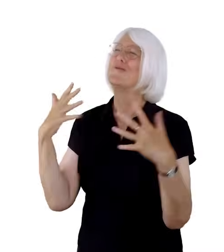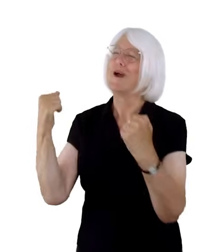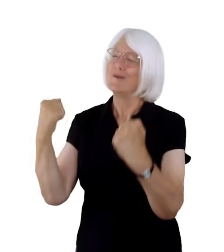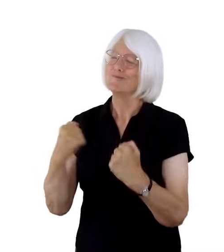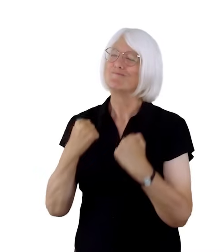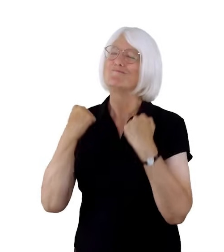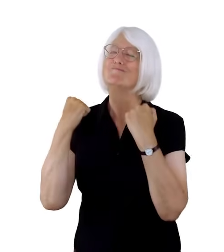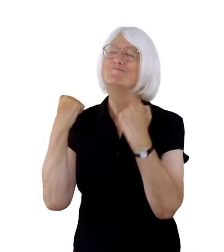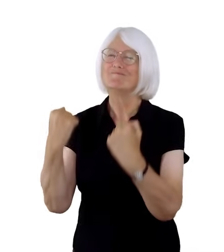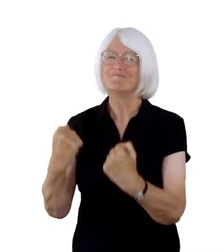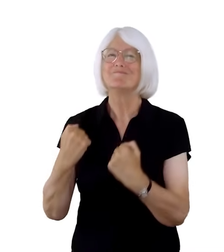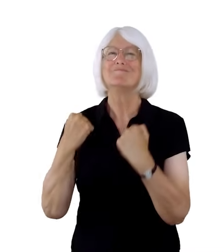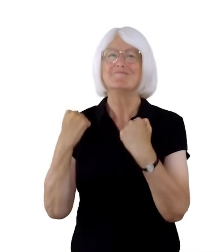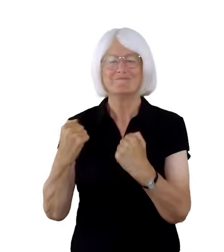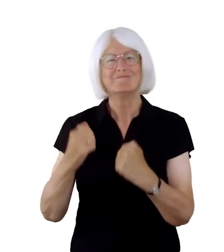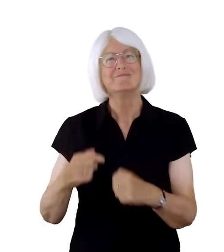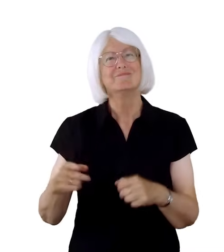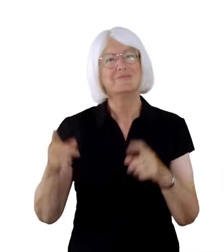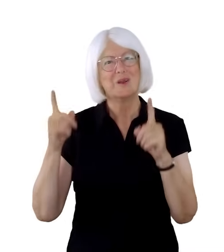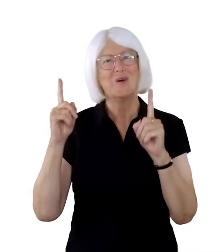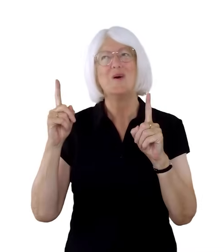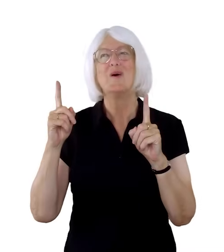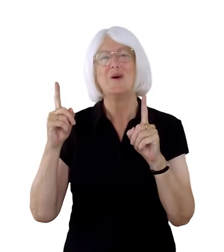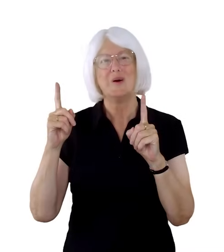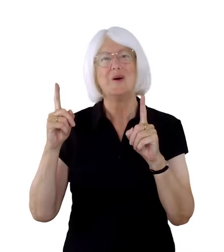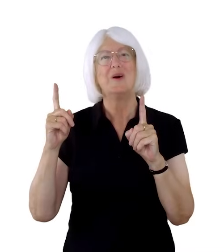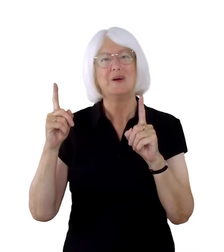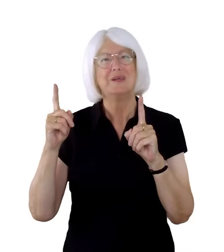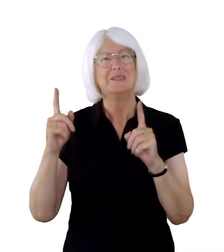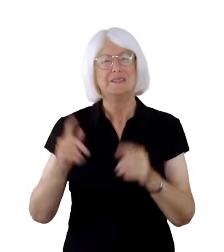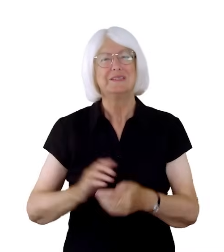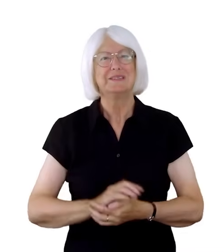Our great and mighty Lord